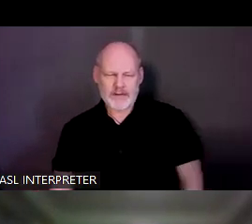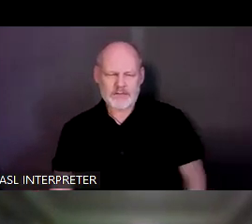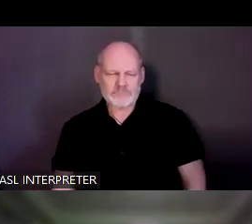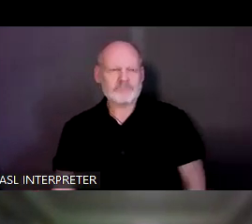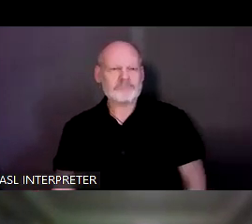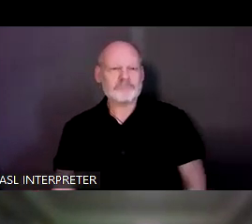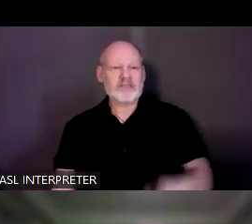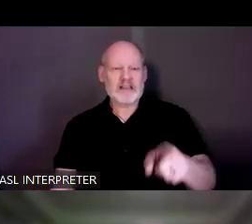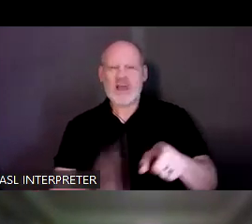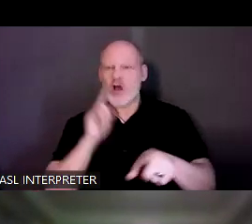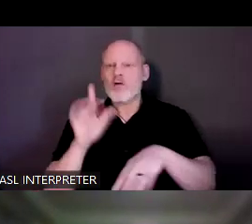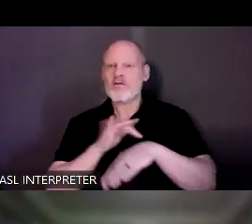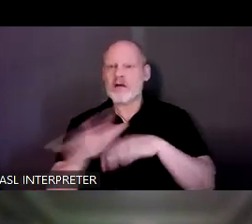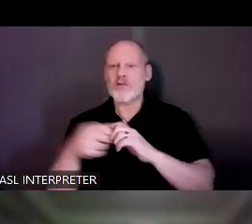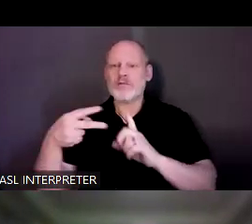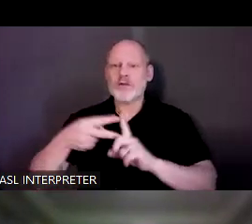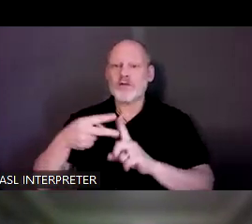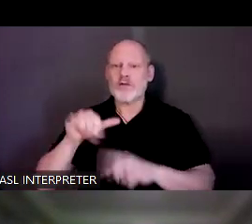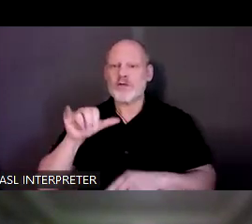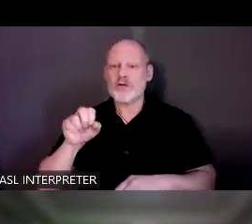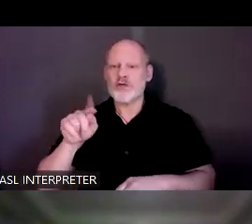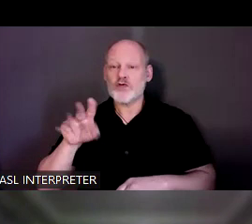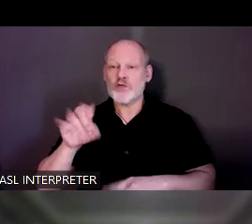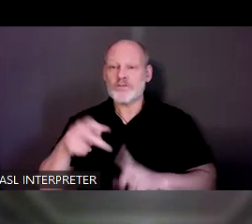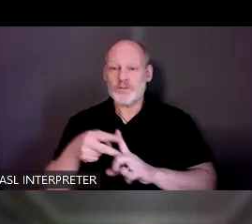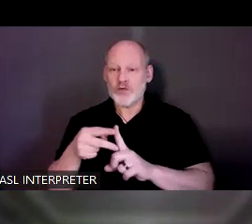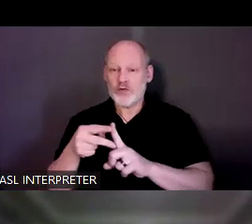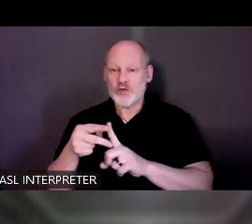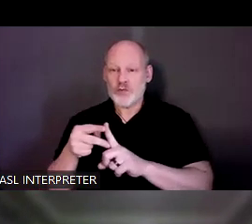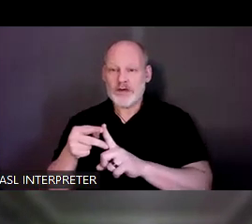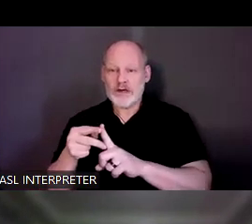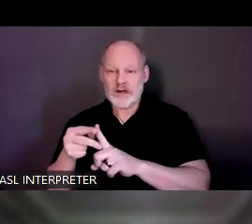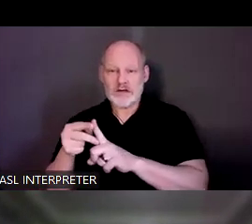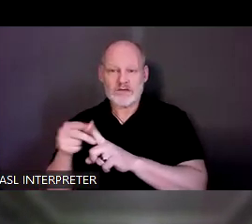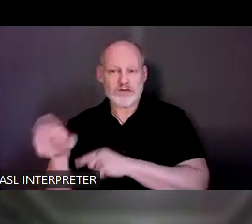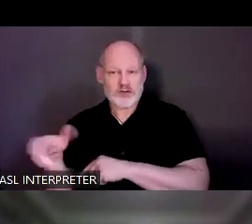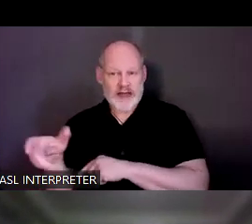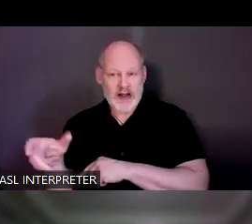YouTube channel um we have a try 101 webinar with drawing student students guidance and